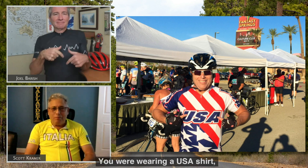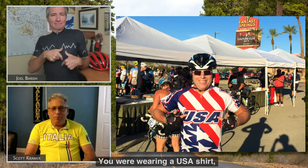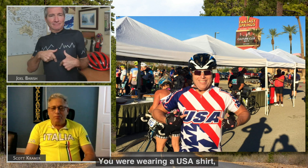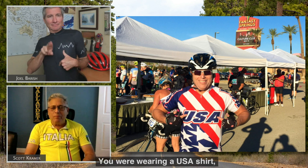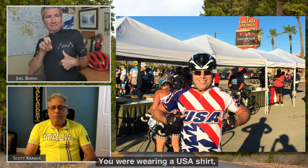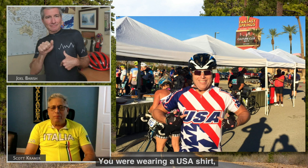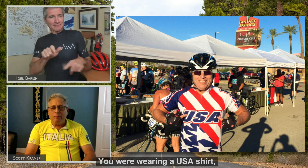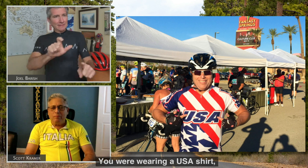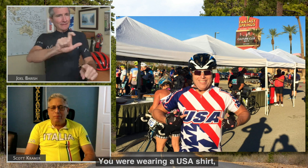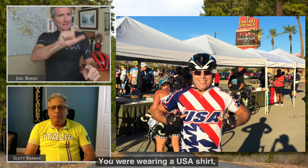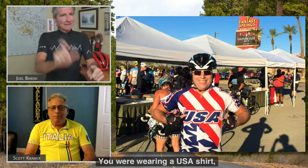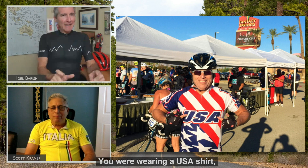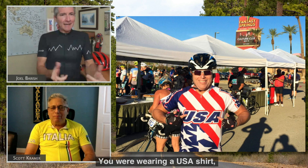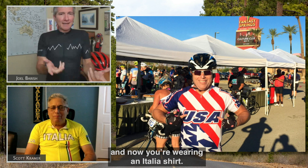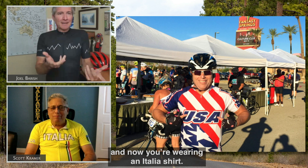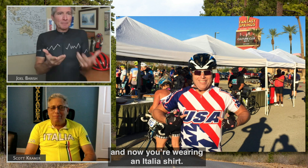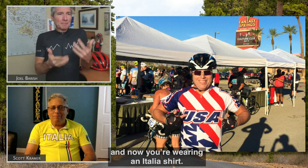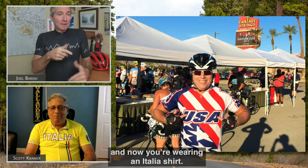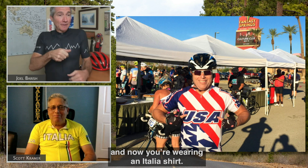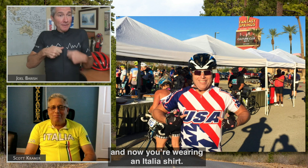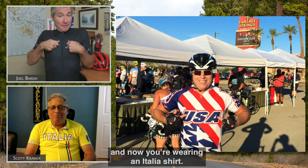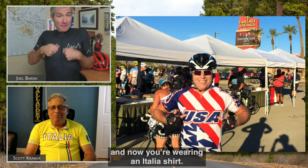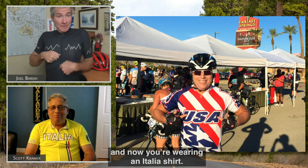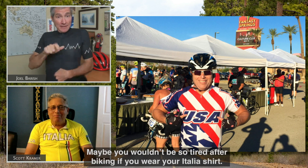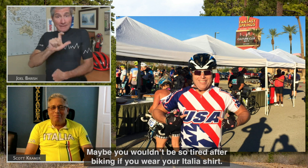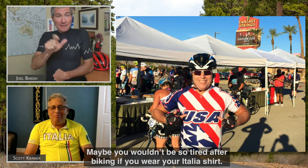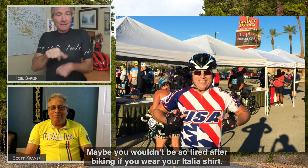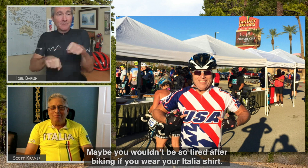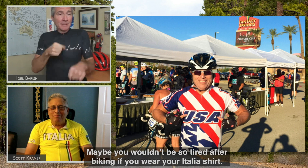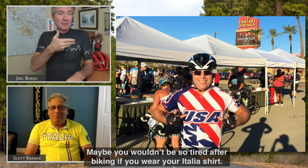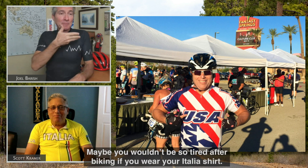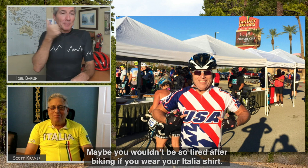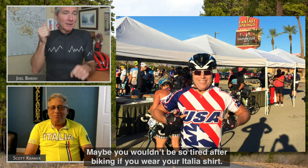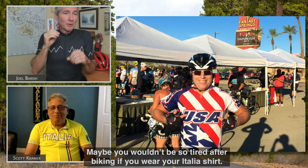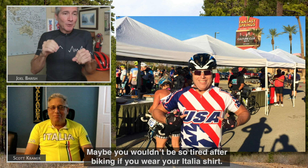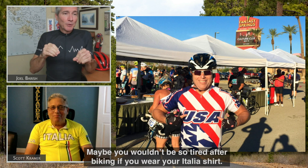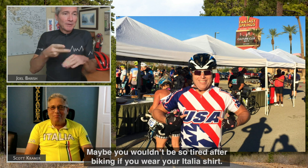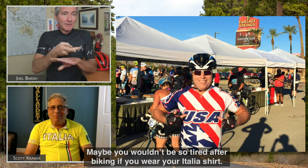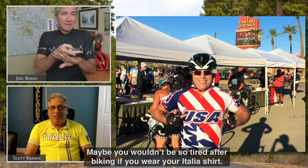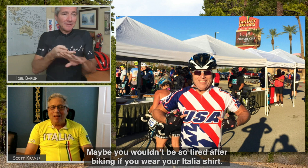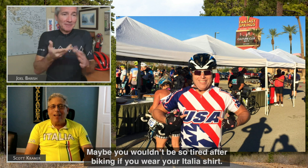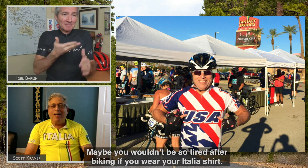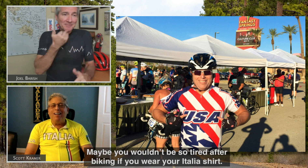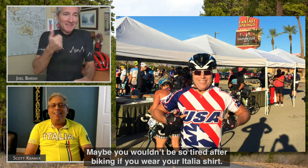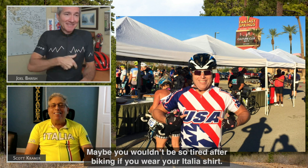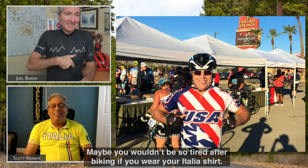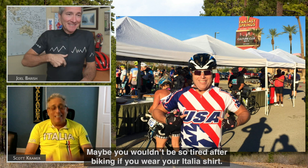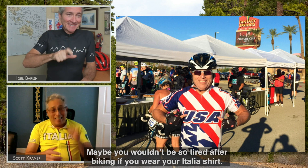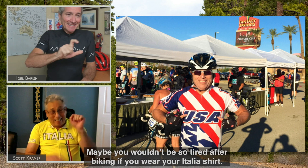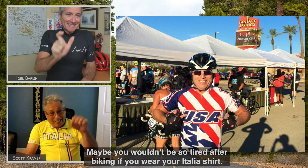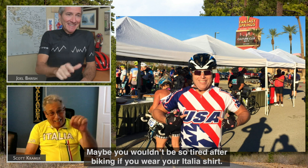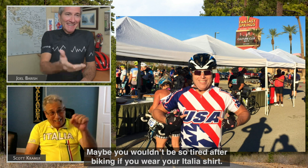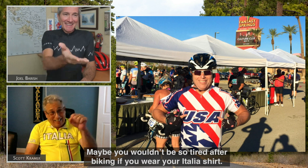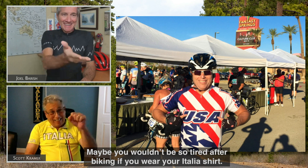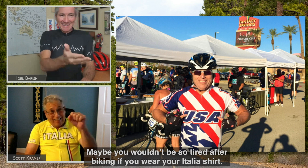You were wearing a USA shirt, and now you’re wearing an Italia shirt. Maybe you wouldn’t be so tired after biking if you wear your Italia shirt.